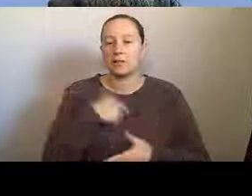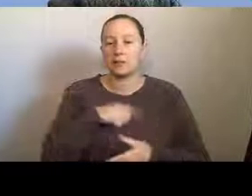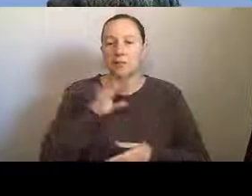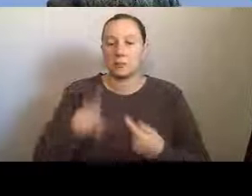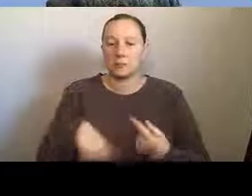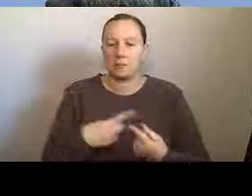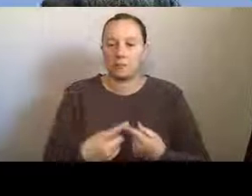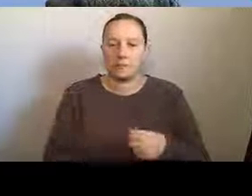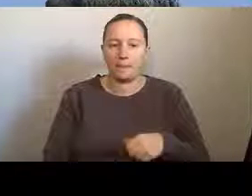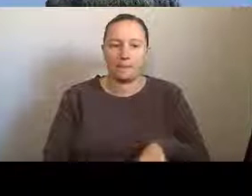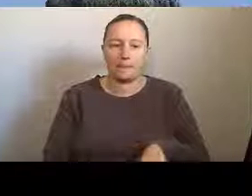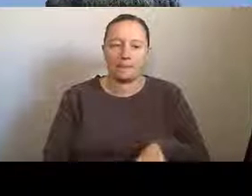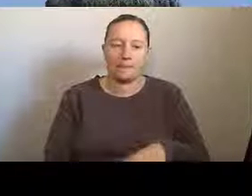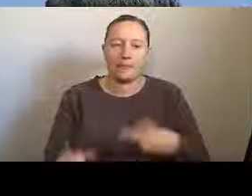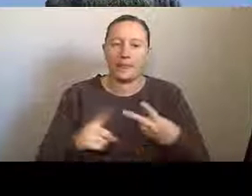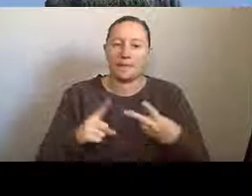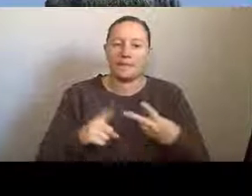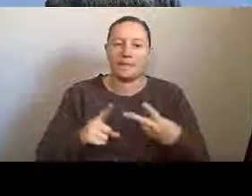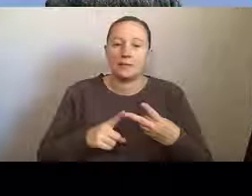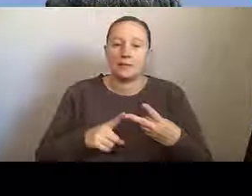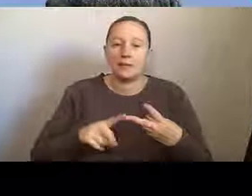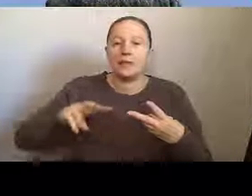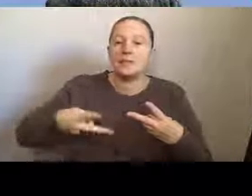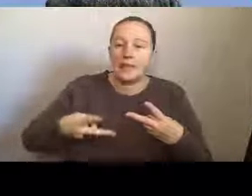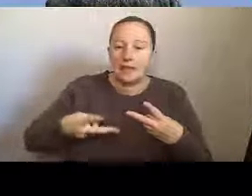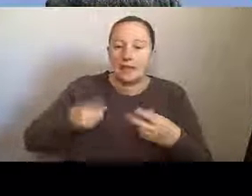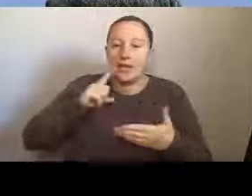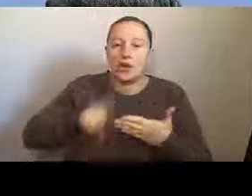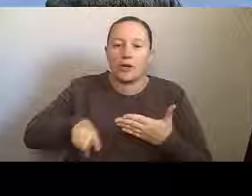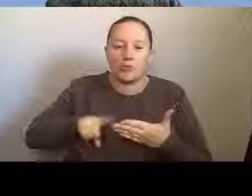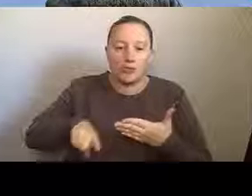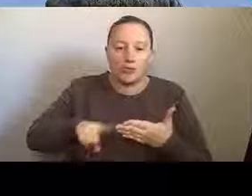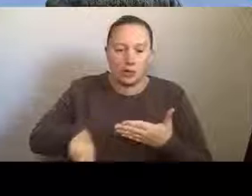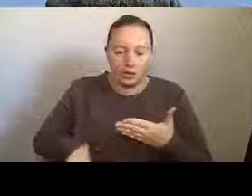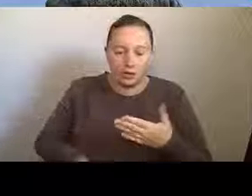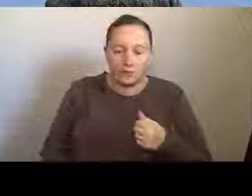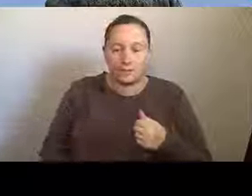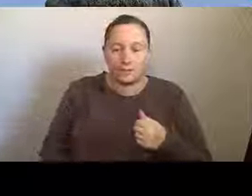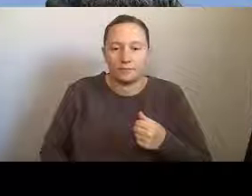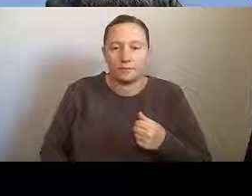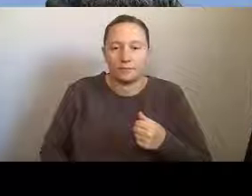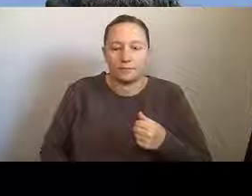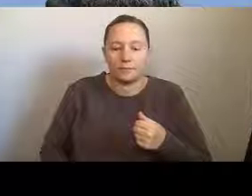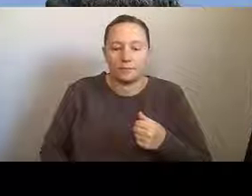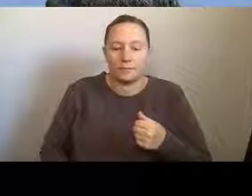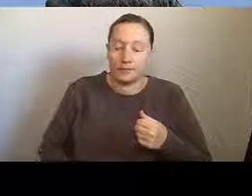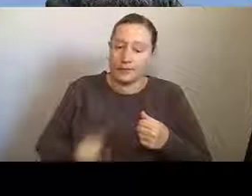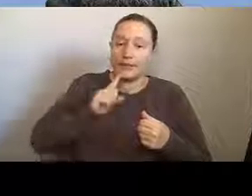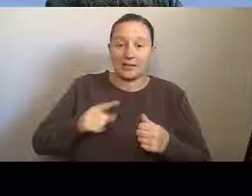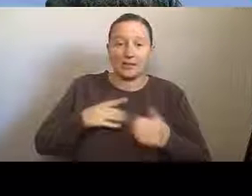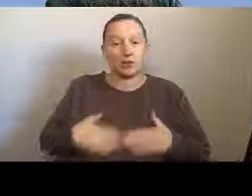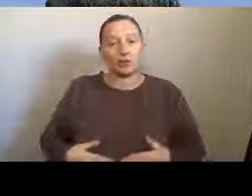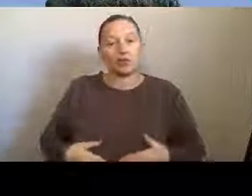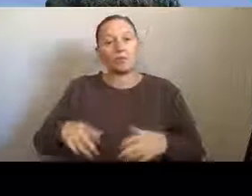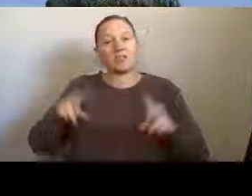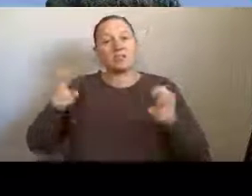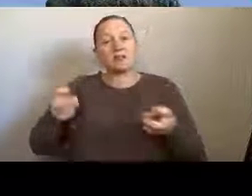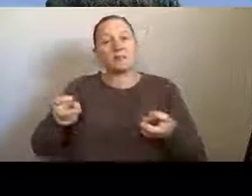and generally we would call that secondary research. It is human subjects research, it is secondary research.